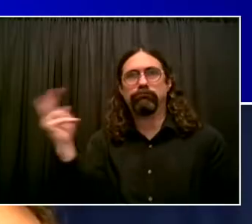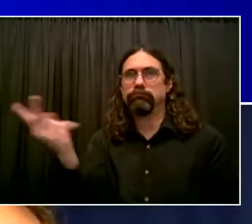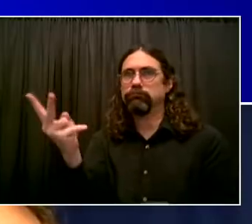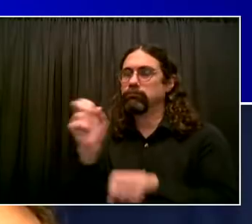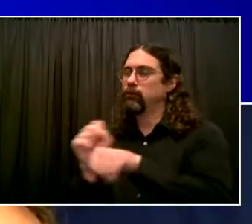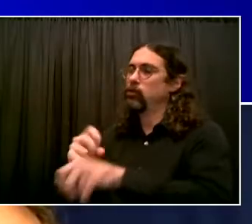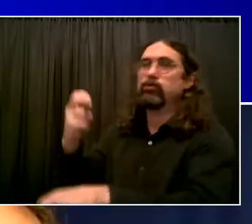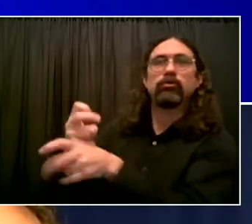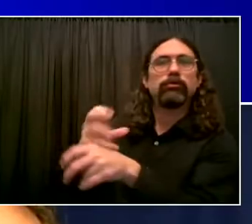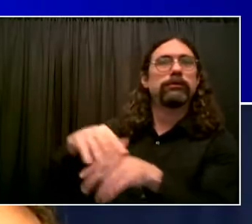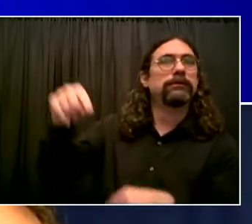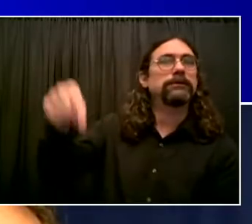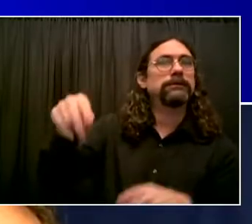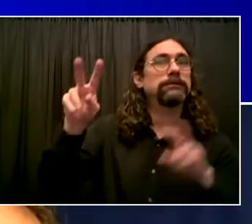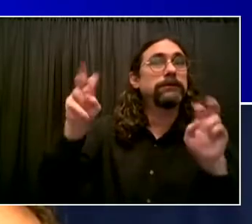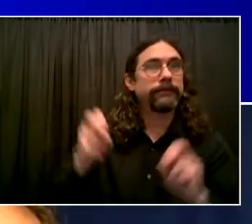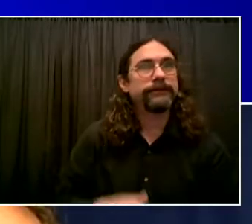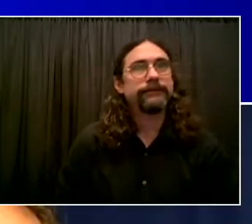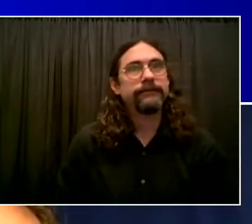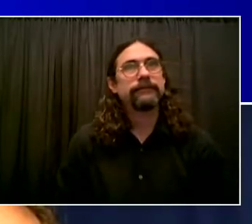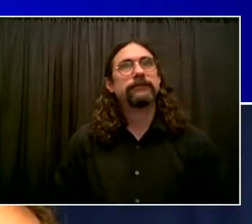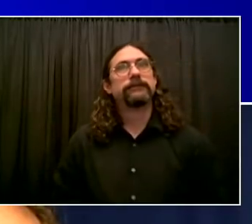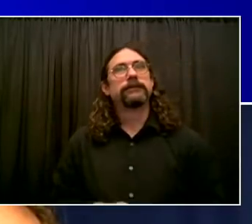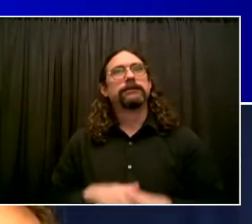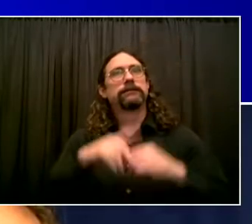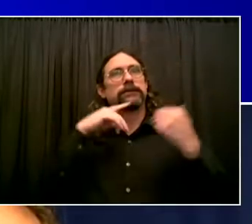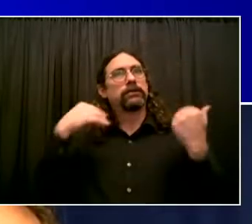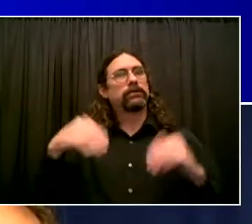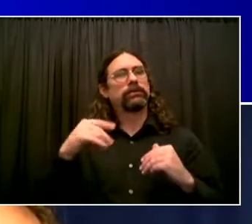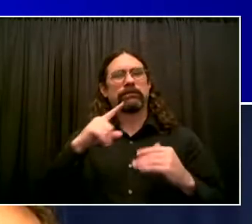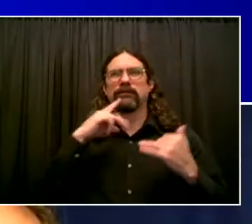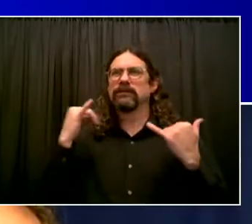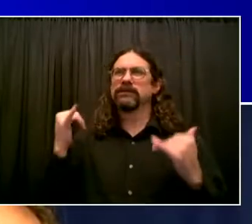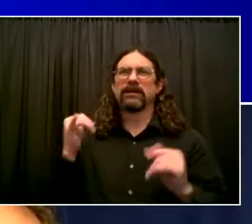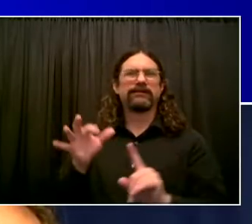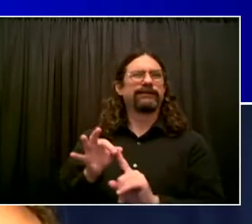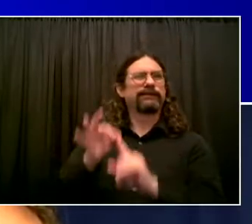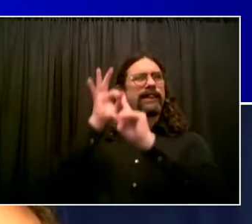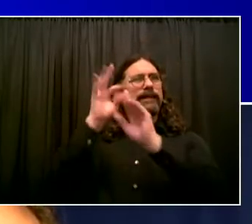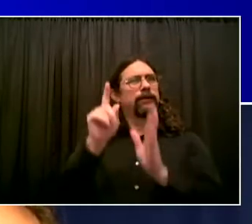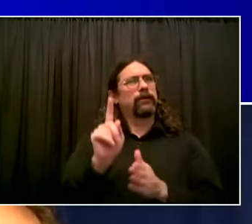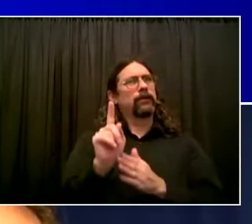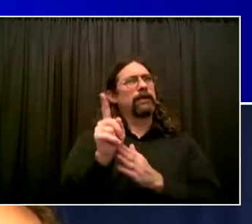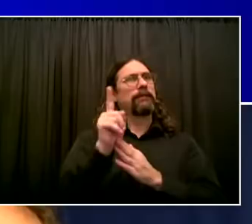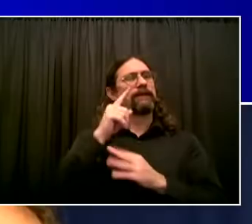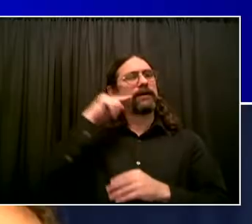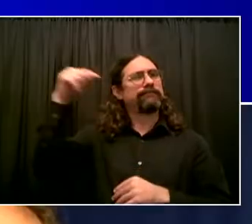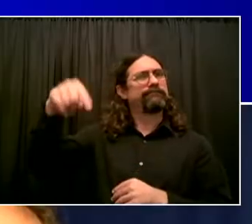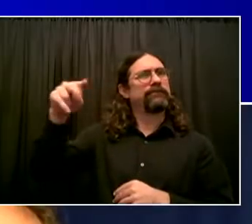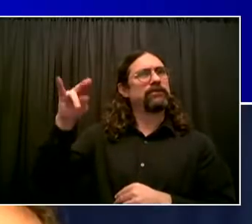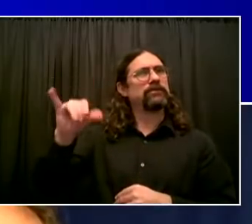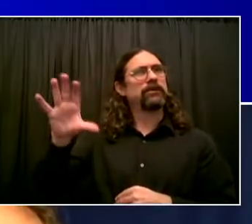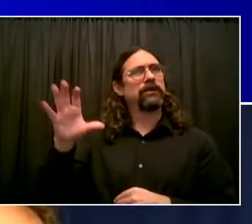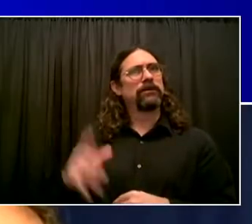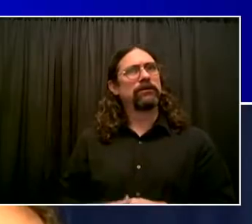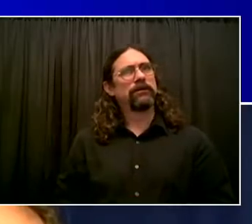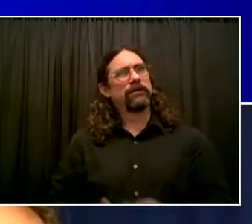AS WELL AND SHARED THE SAME VALUES YOU JUST ENUNCIATED. THIS IS A BIG